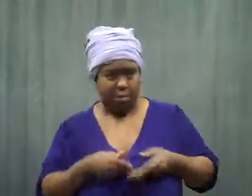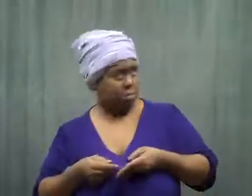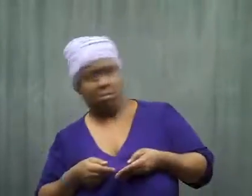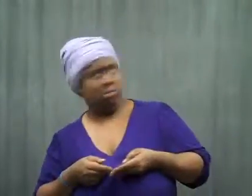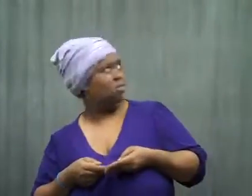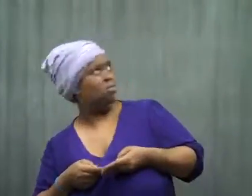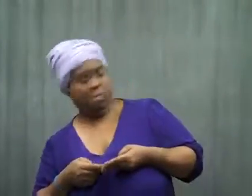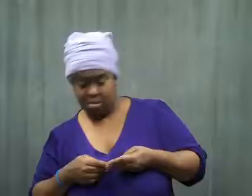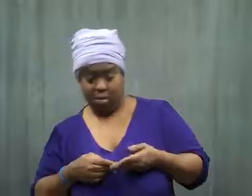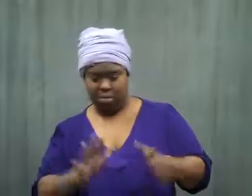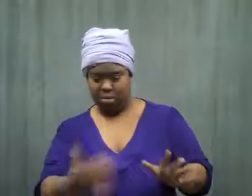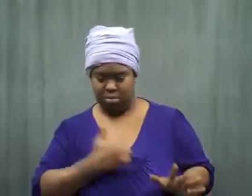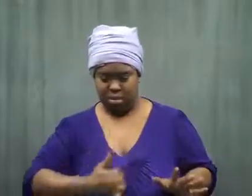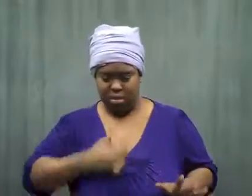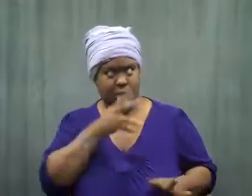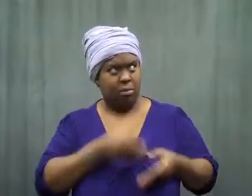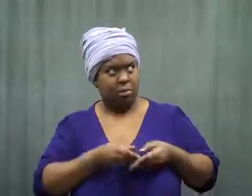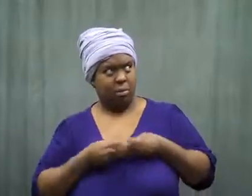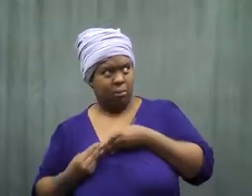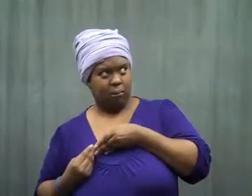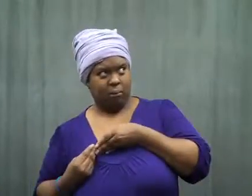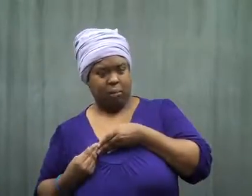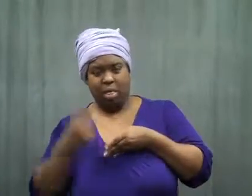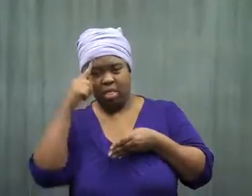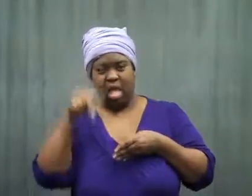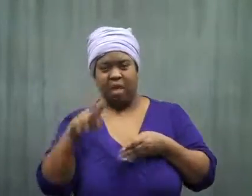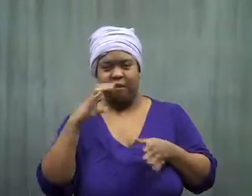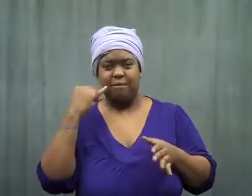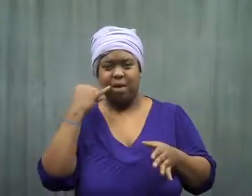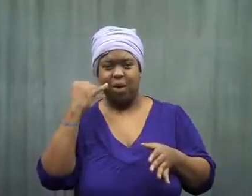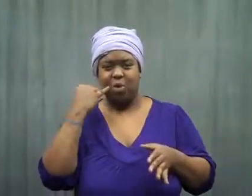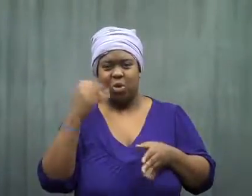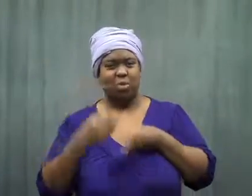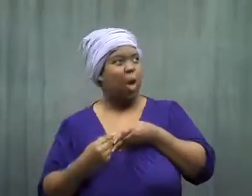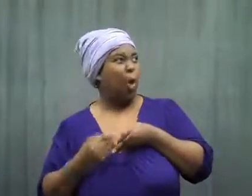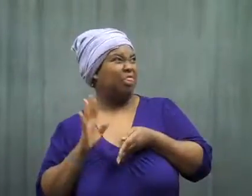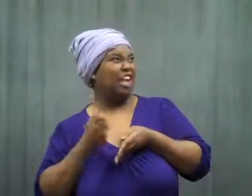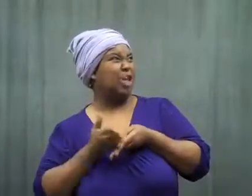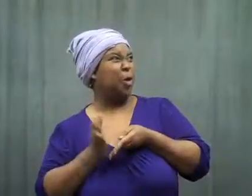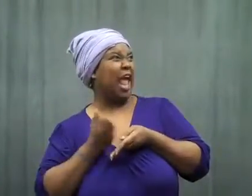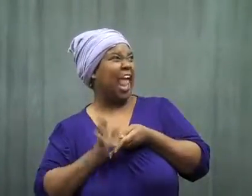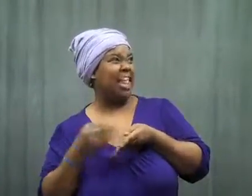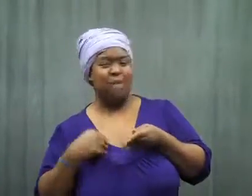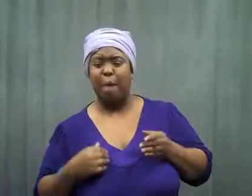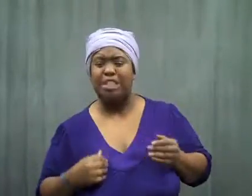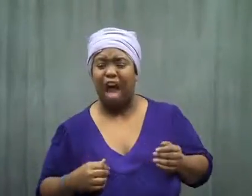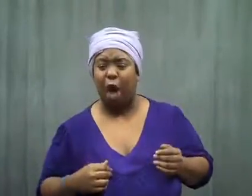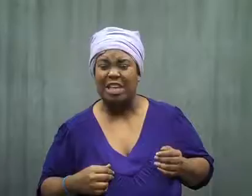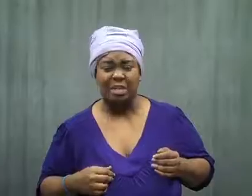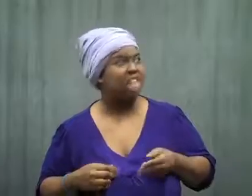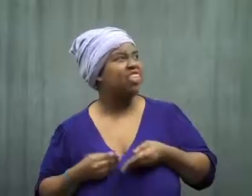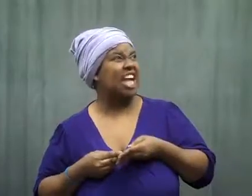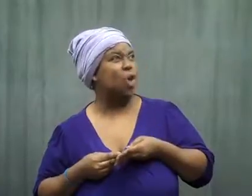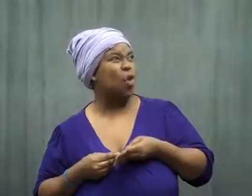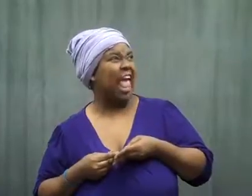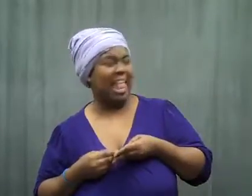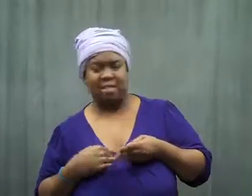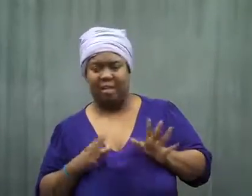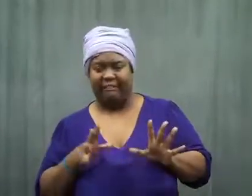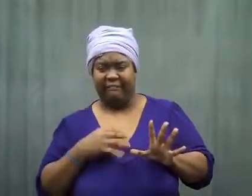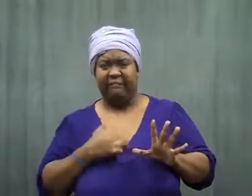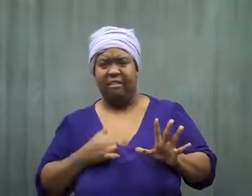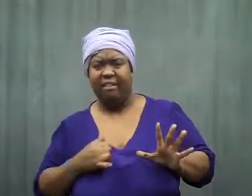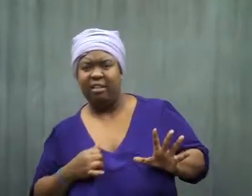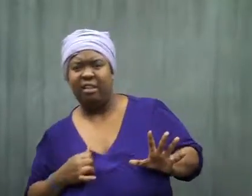A woman looked up at me, I said, "I'm sorry" as she held her phone away from me.